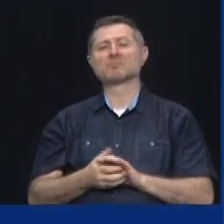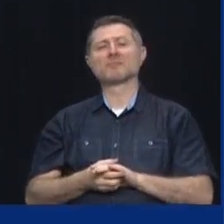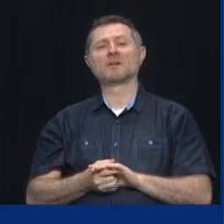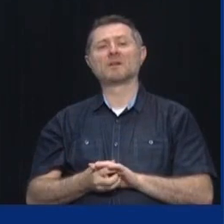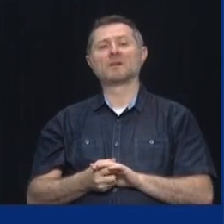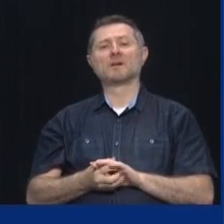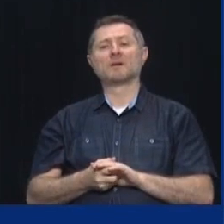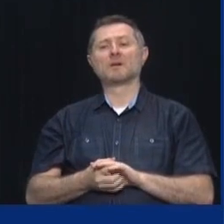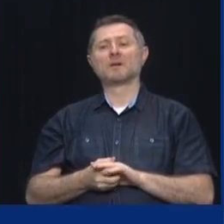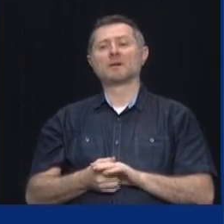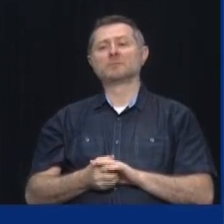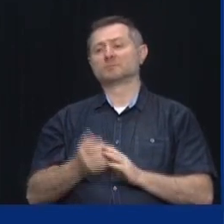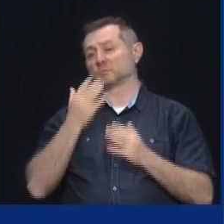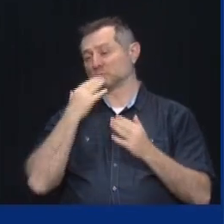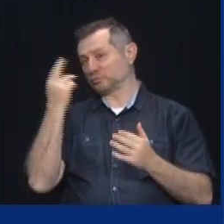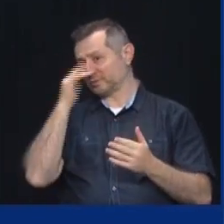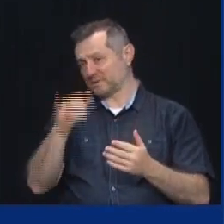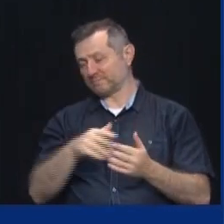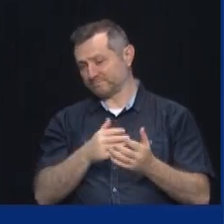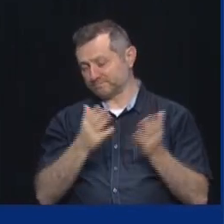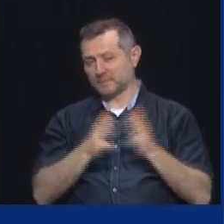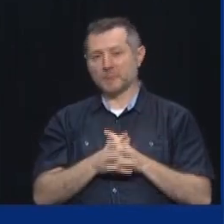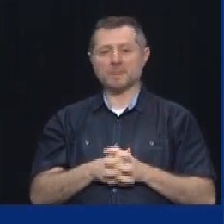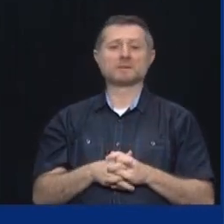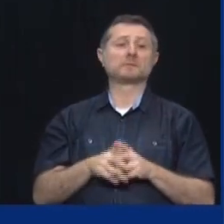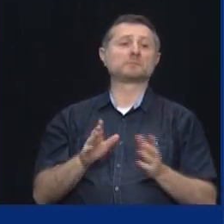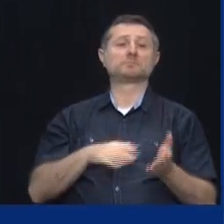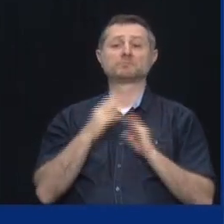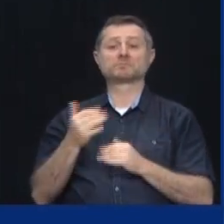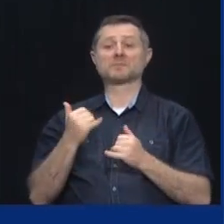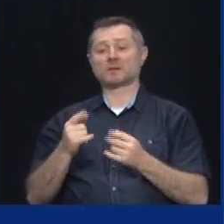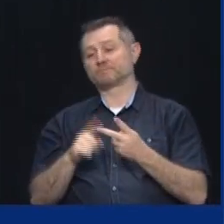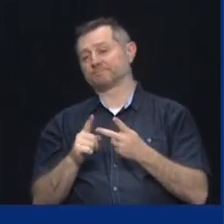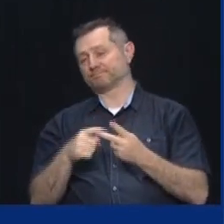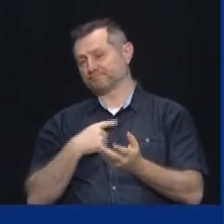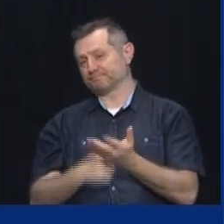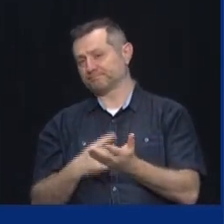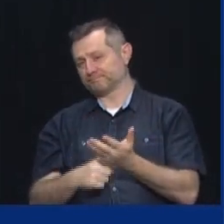TRANSIT AUTHORITY, IF YOU GET A VACCINE NOW, YOU WILL GET A 7-DAY PASS.